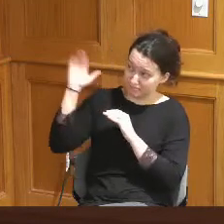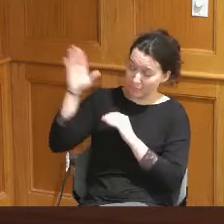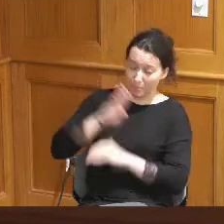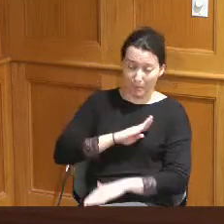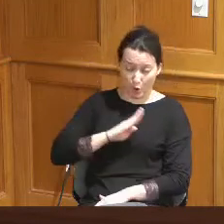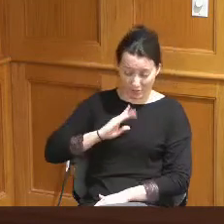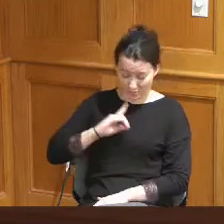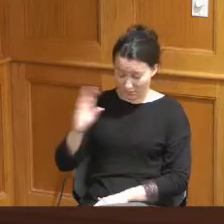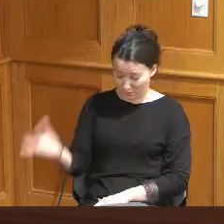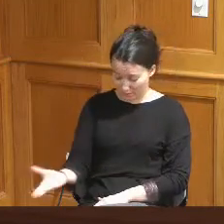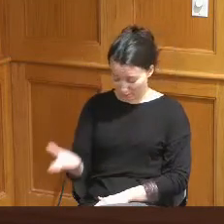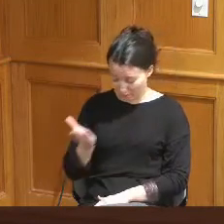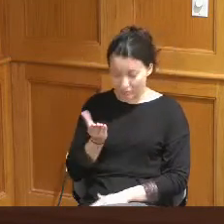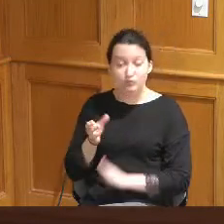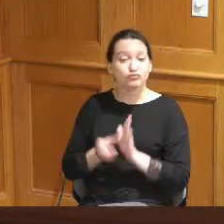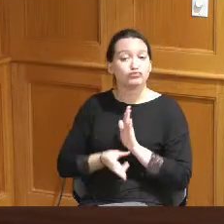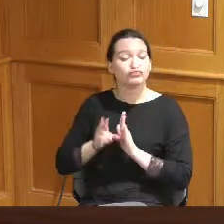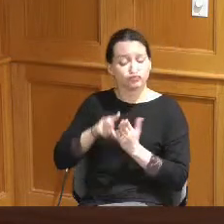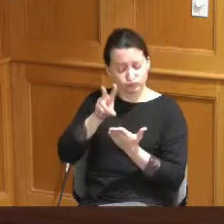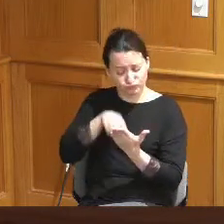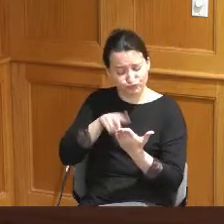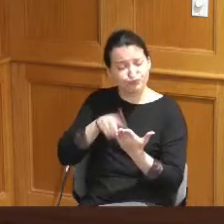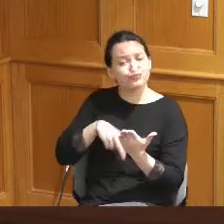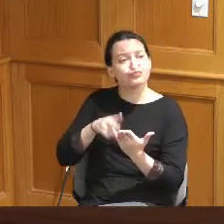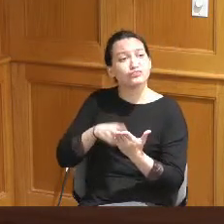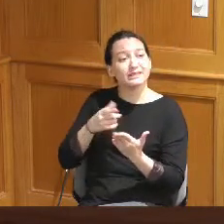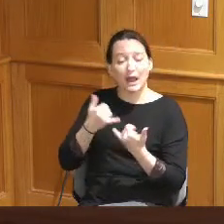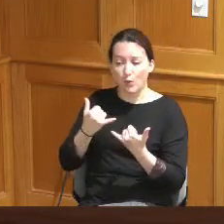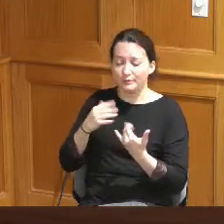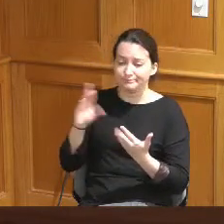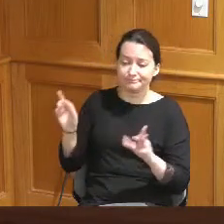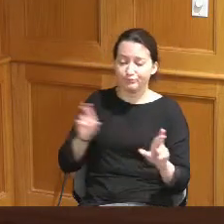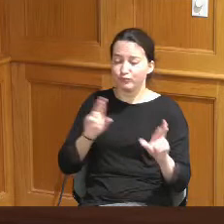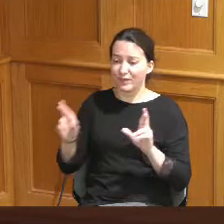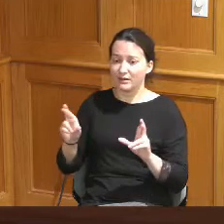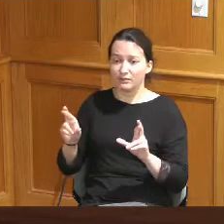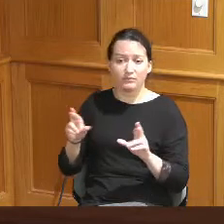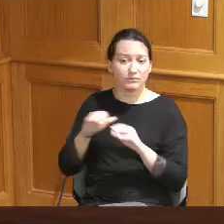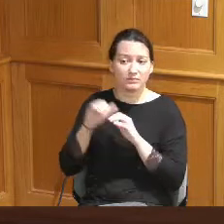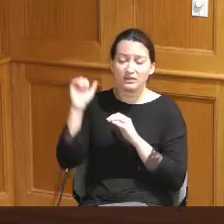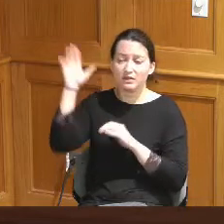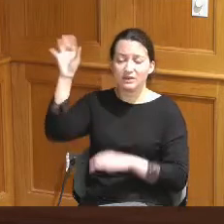for review it's now packaged in a way that it's ready for submittal to the federal regulators